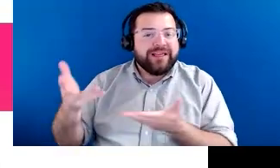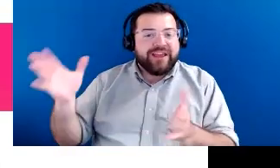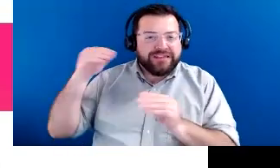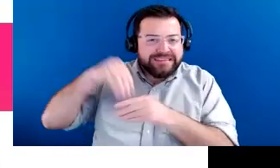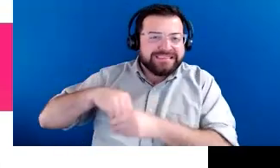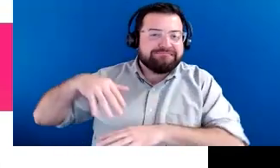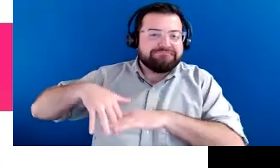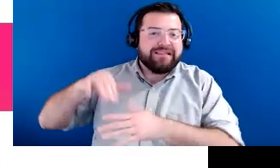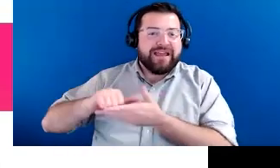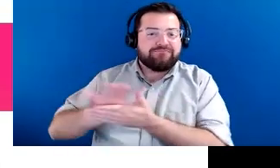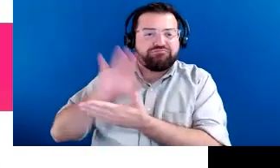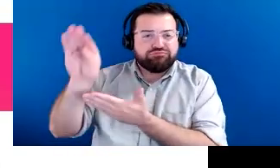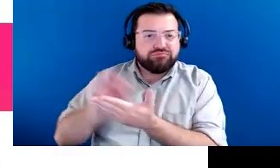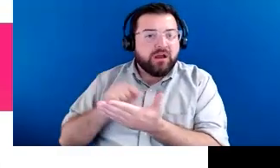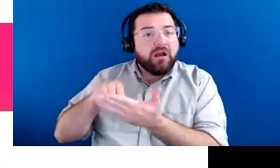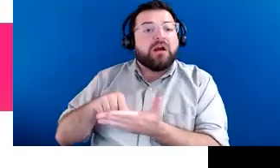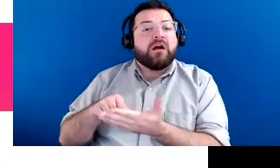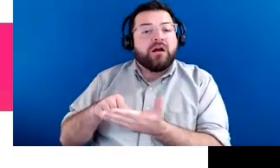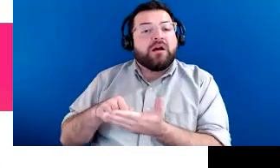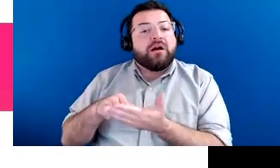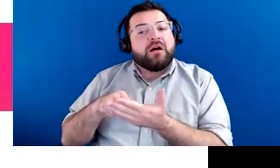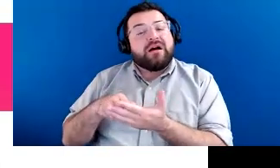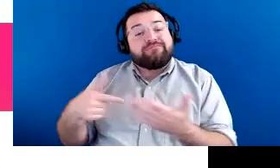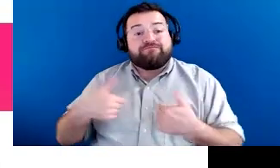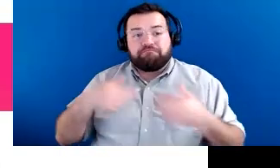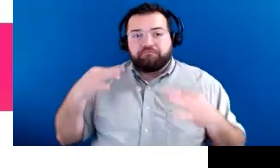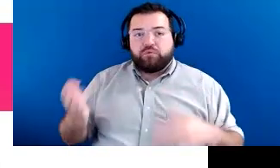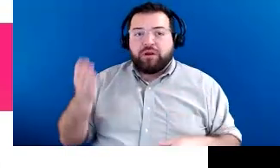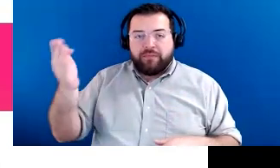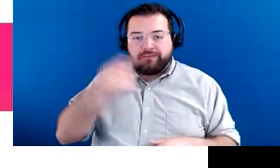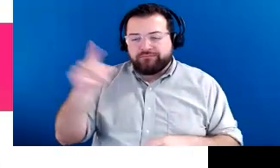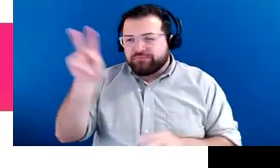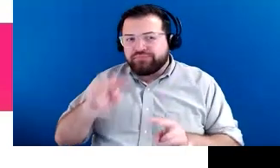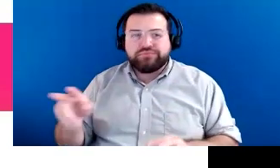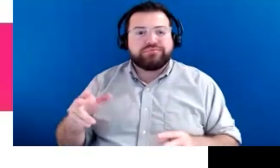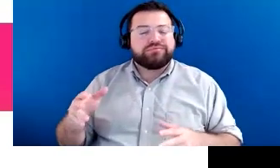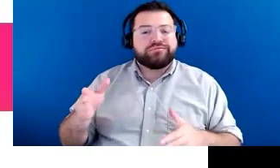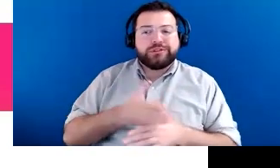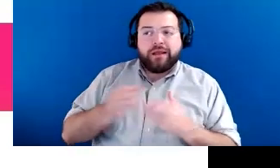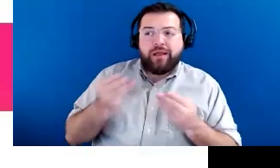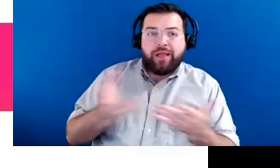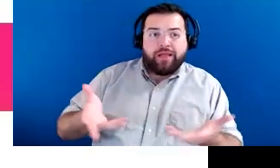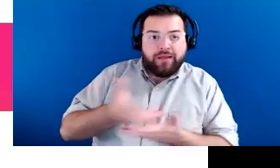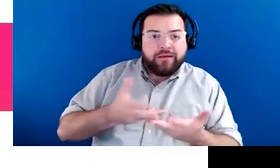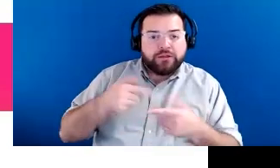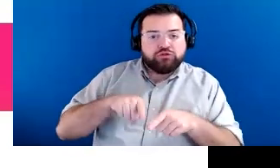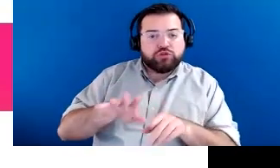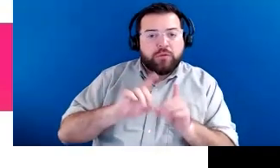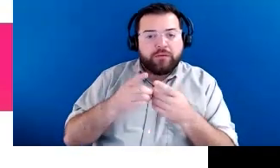That is probably I would definitely recommend doing that, you know, sharing that, you know, just kind of getting the word out